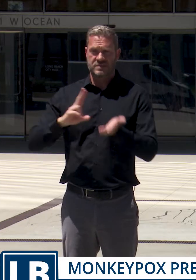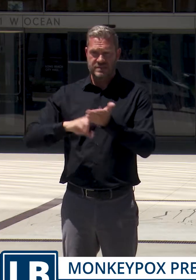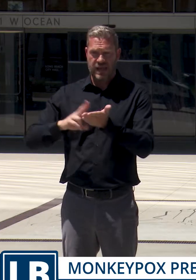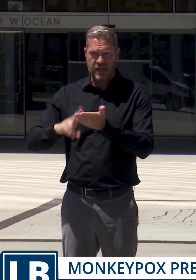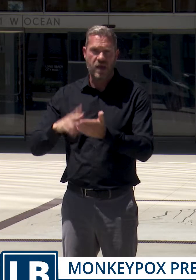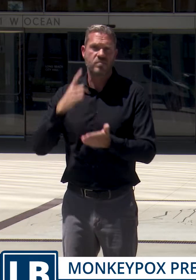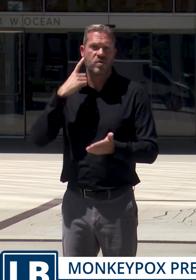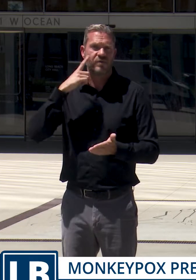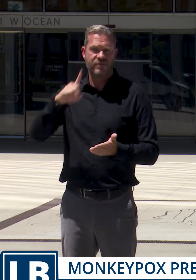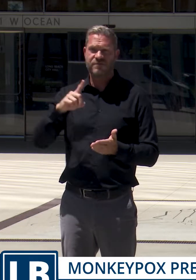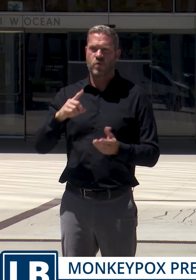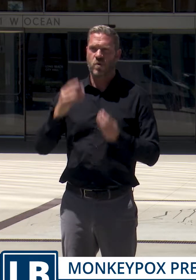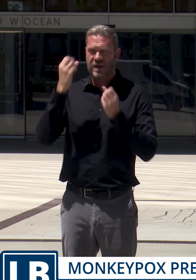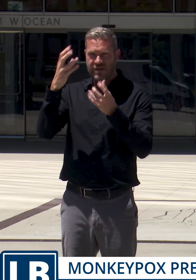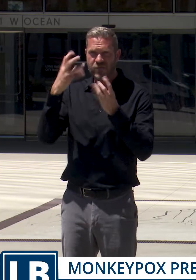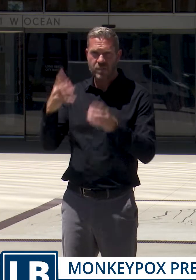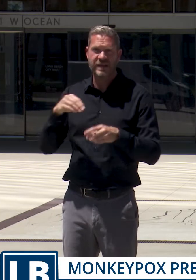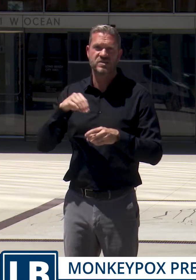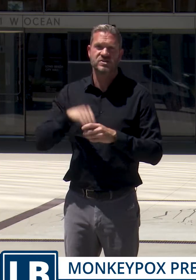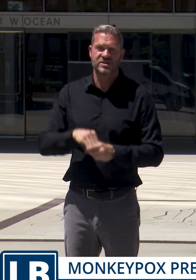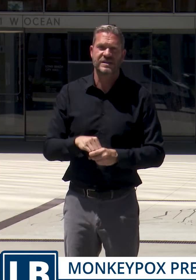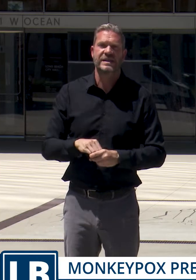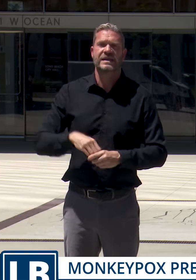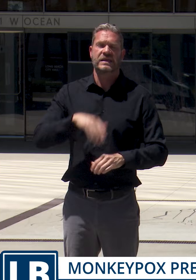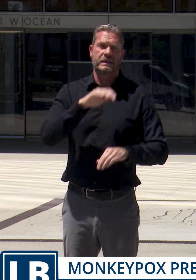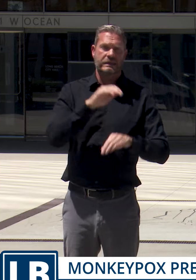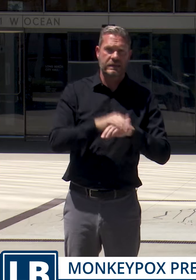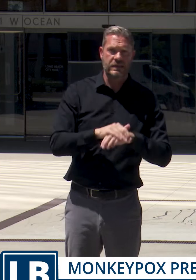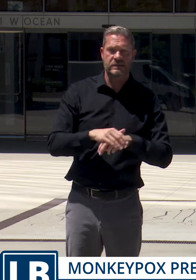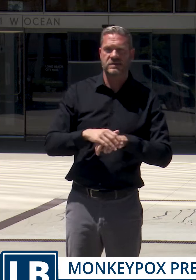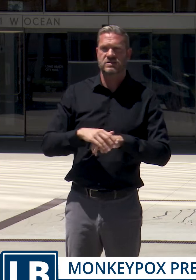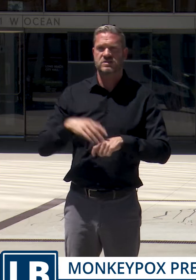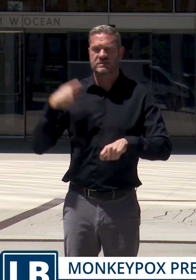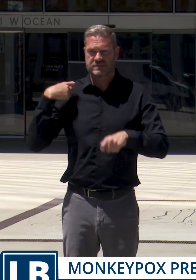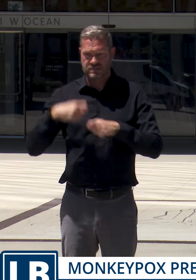spanish kamai and tagalog please follow us on facebook instagram and twitter at